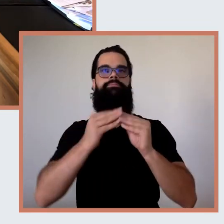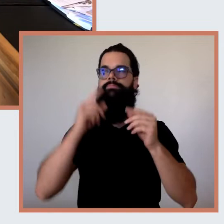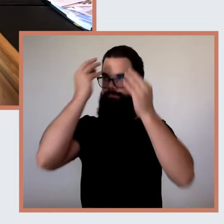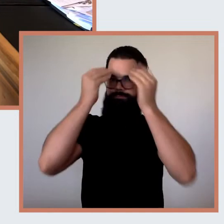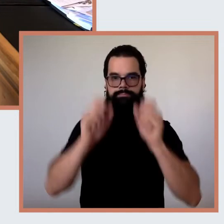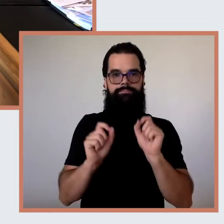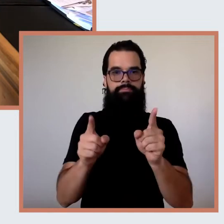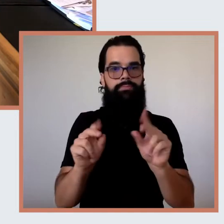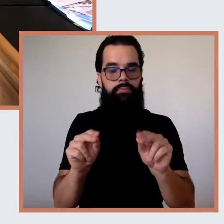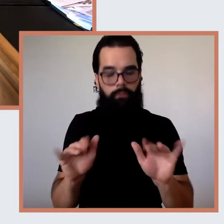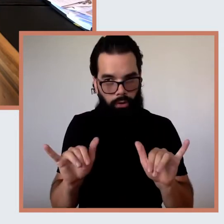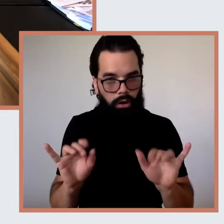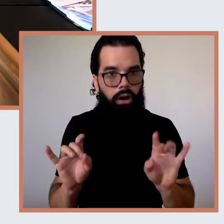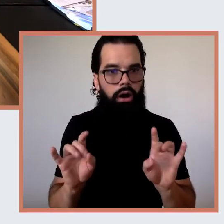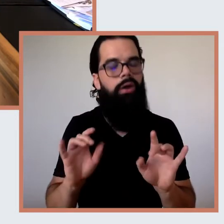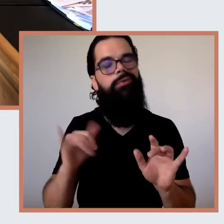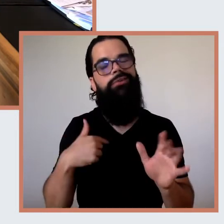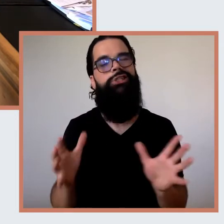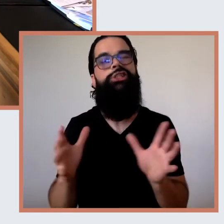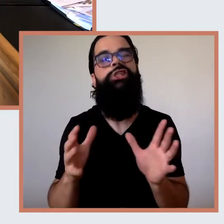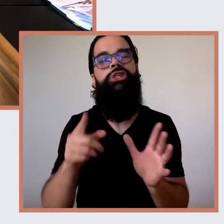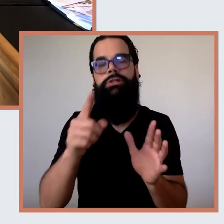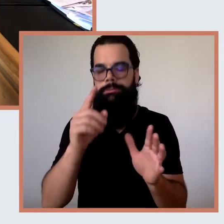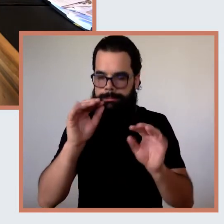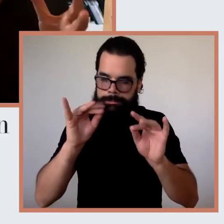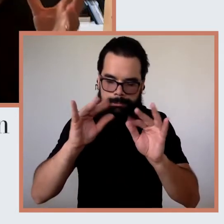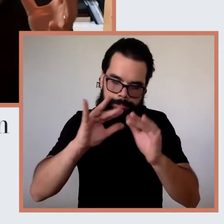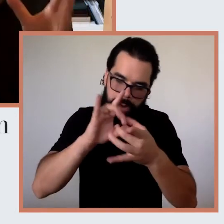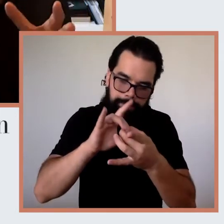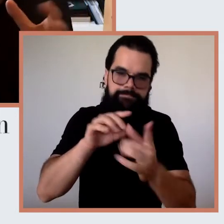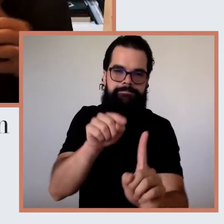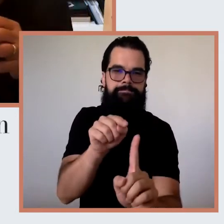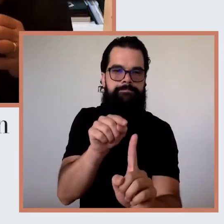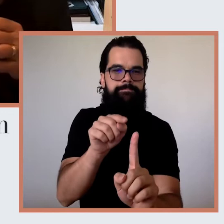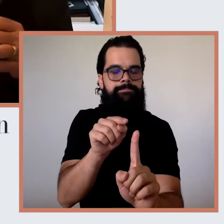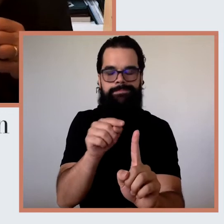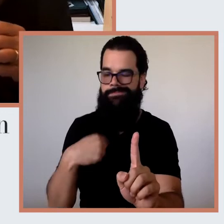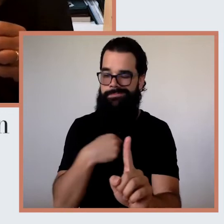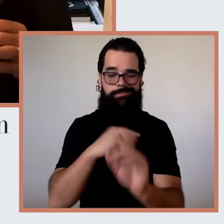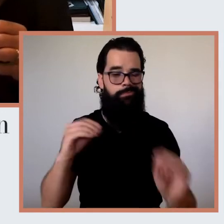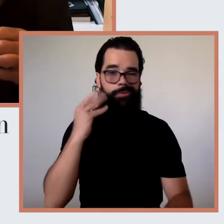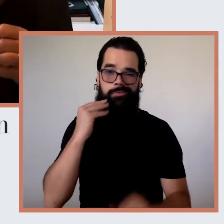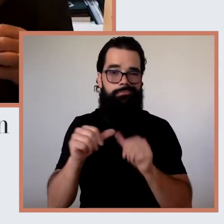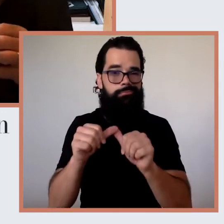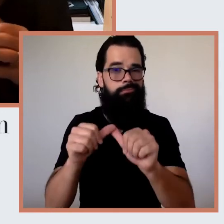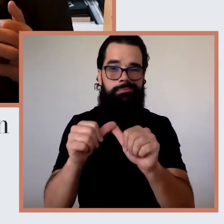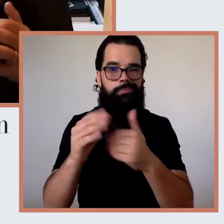That's why I still so strongly believe in what you're doing, and so you have to look at it and go, yeah, we're inexperienced, we get it.